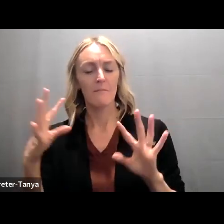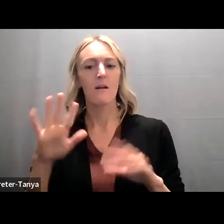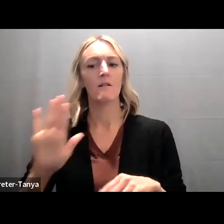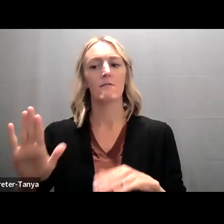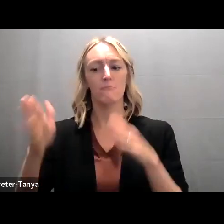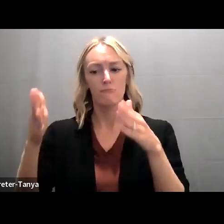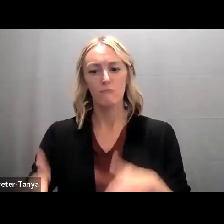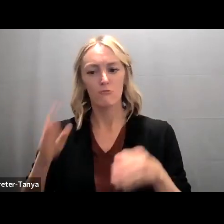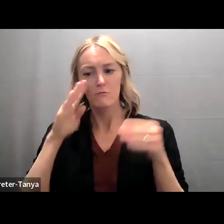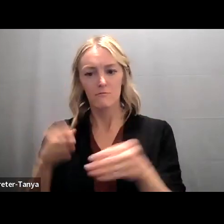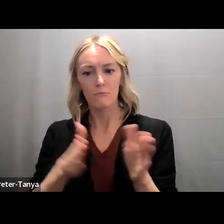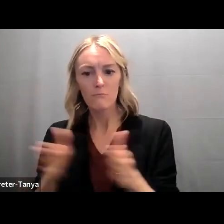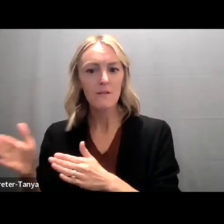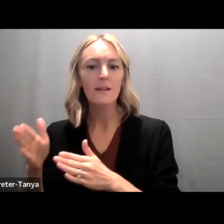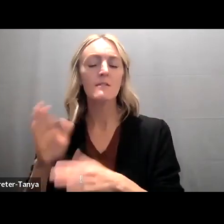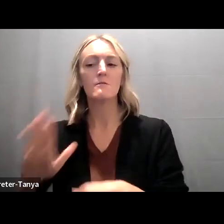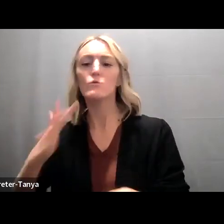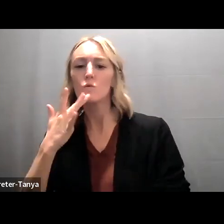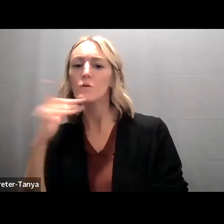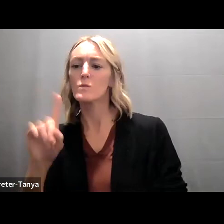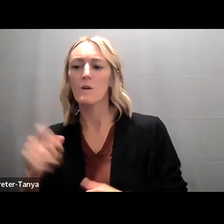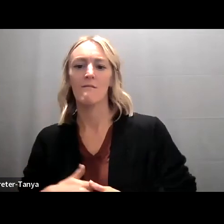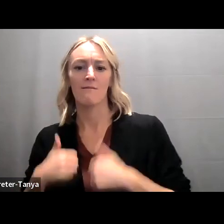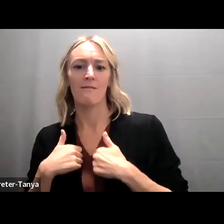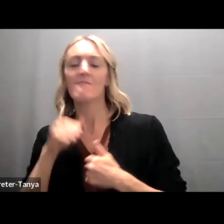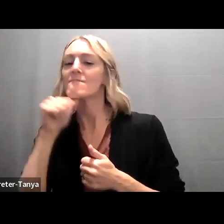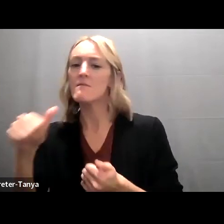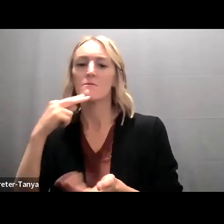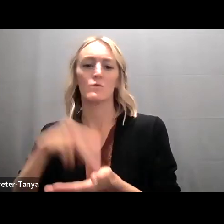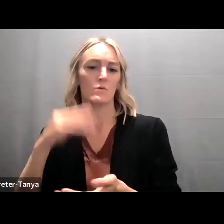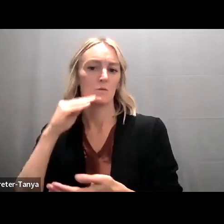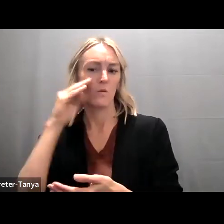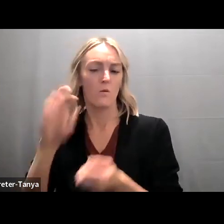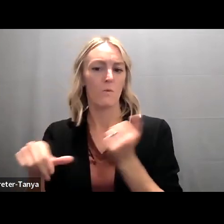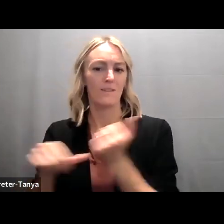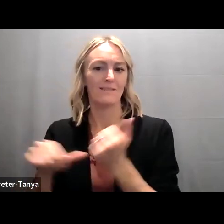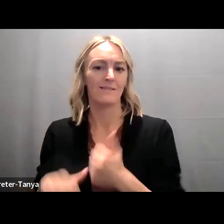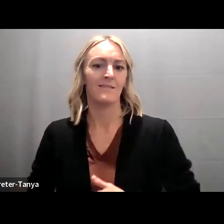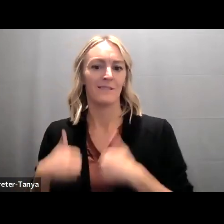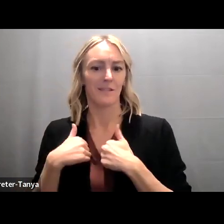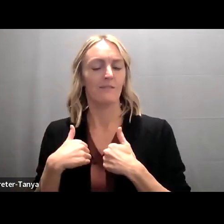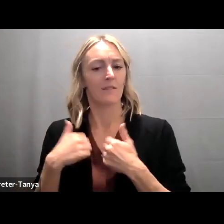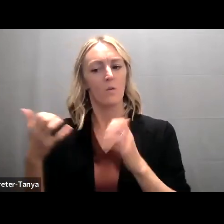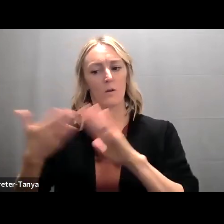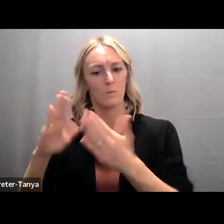choice where they prefer to live not in headquarters nursing home or assisted living but a community setting.